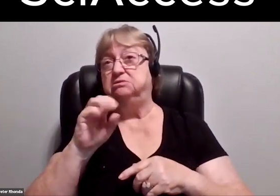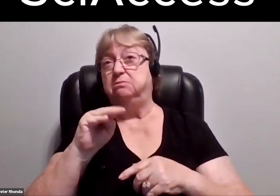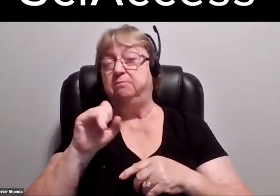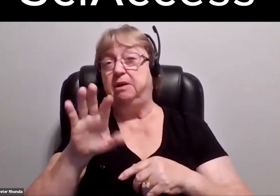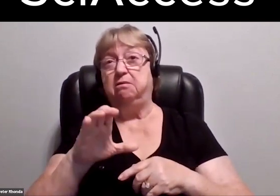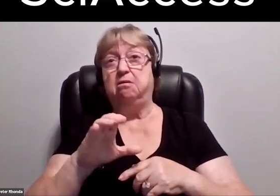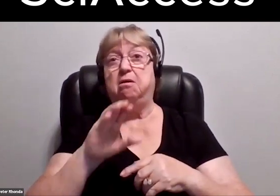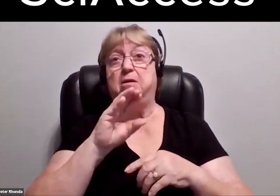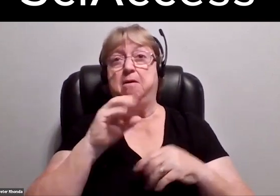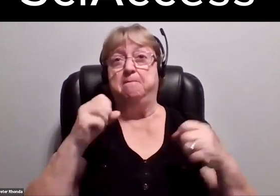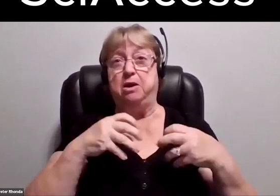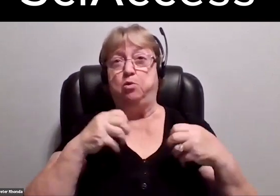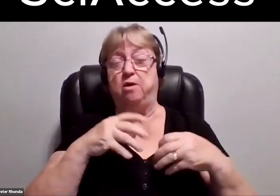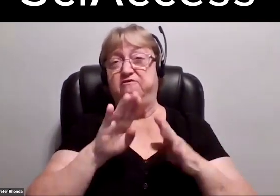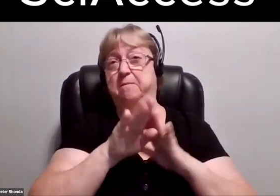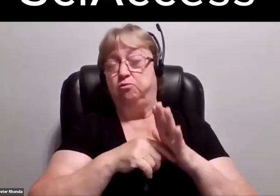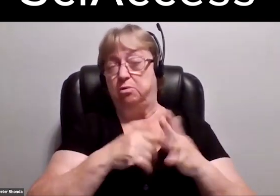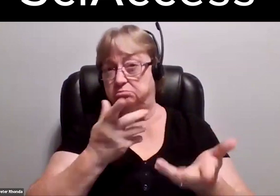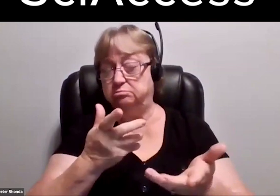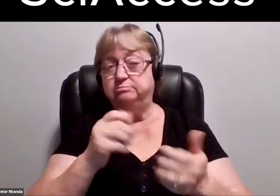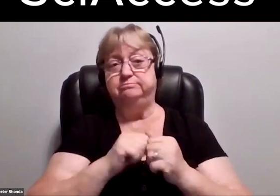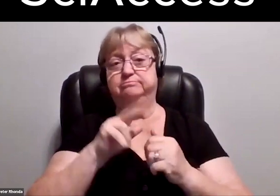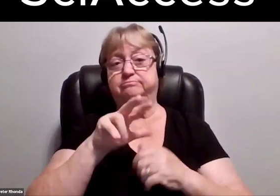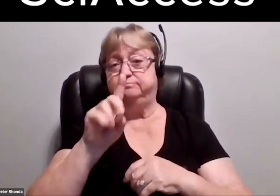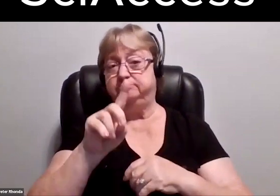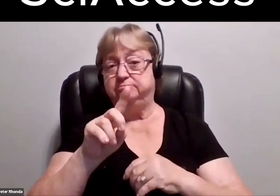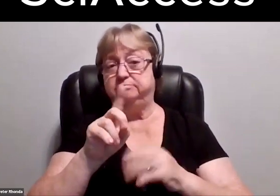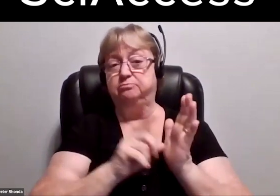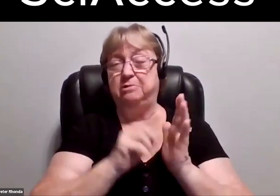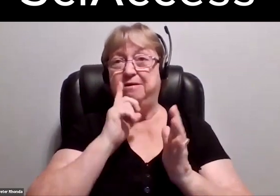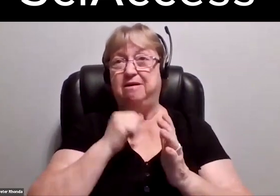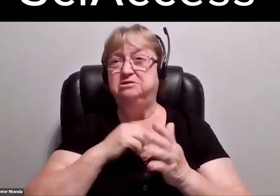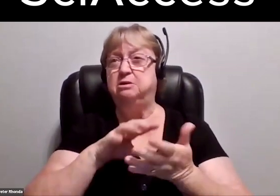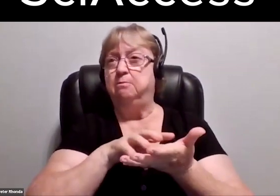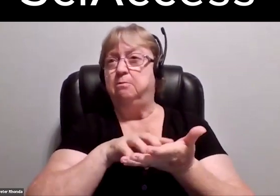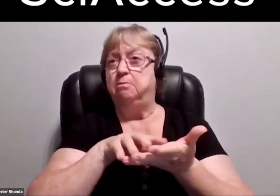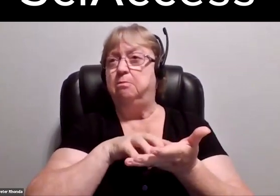with a 3D print of that and some braille tactile images of that as well.